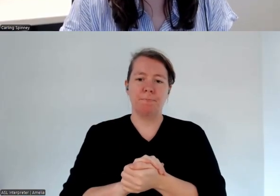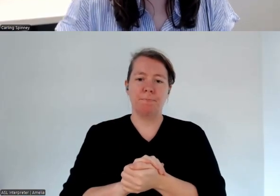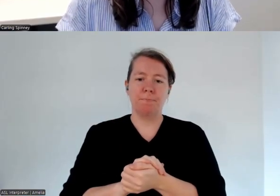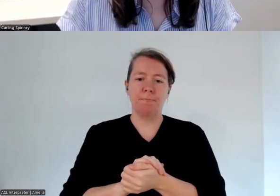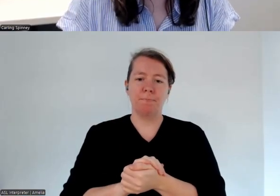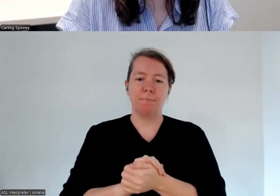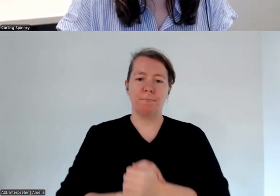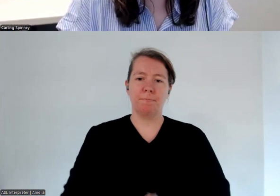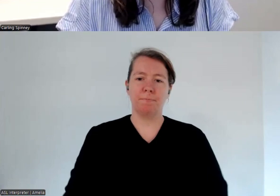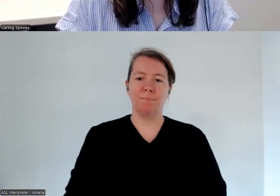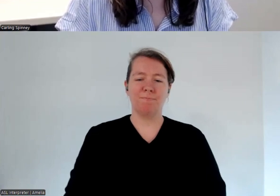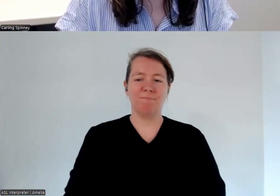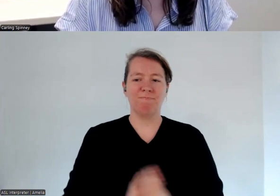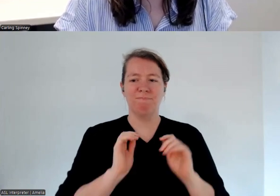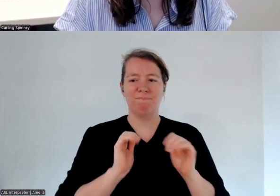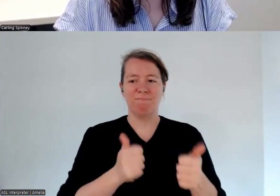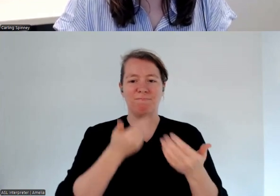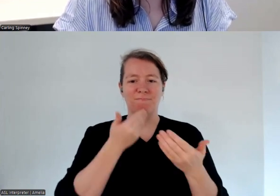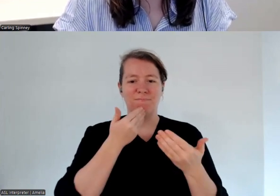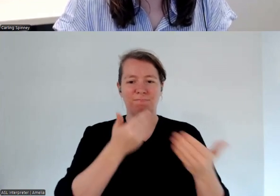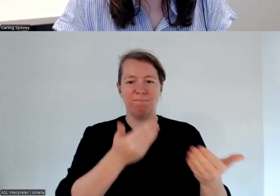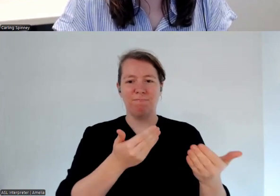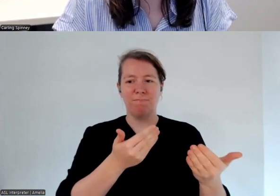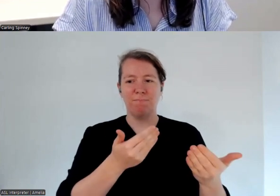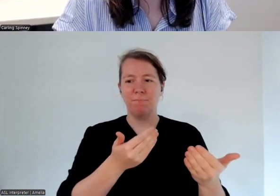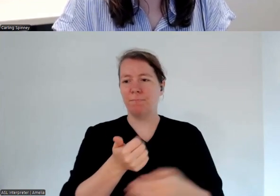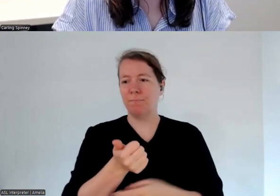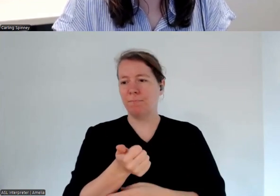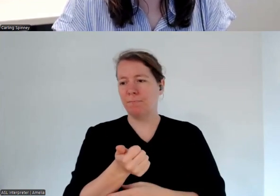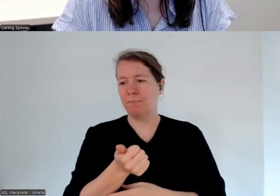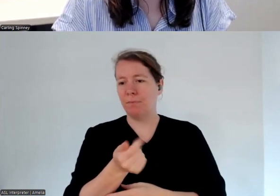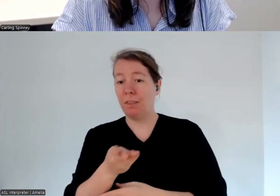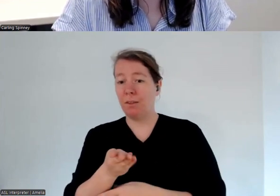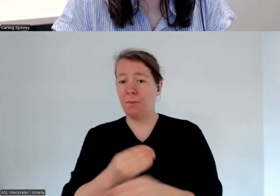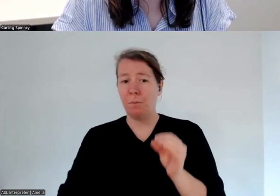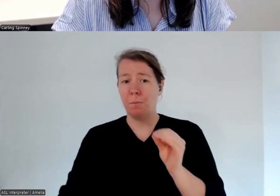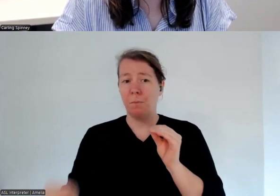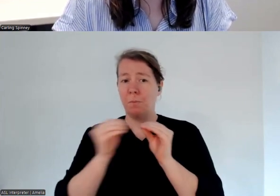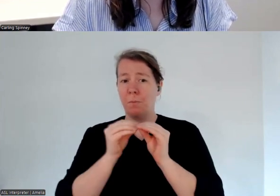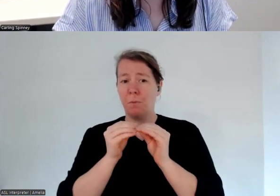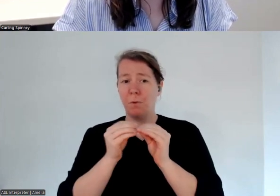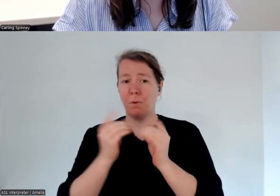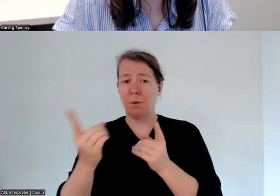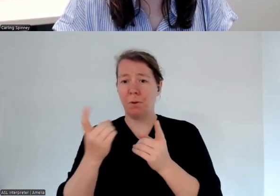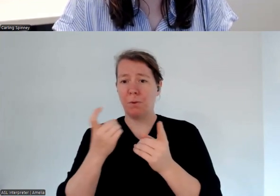(Sonya Panangaden) Great. And we do have a couple of - more questions. I think we've run out of time,